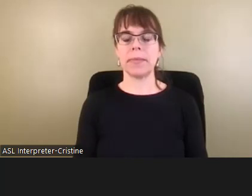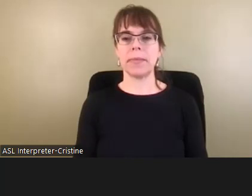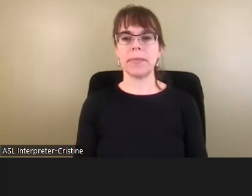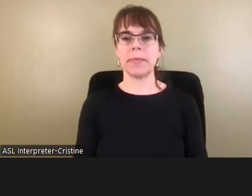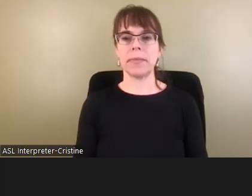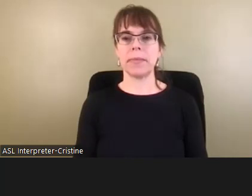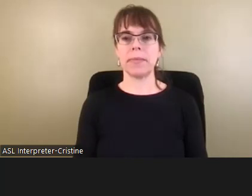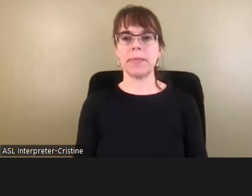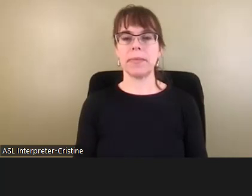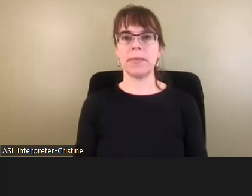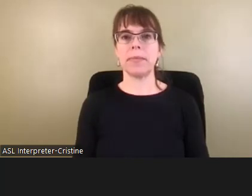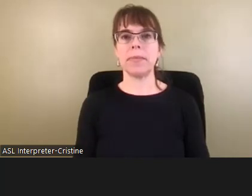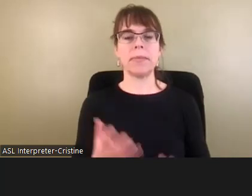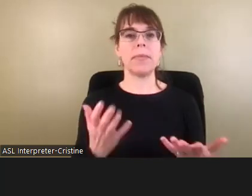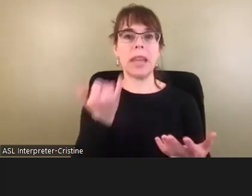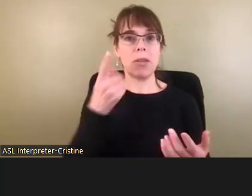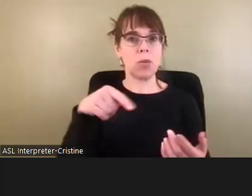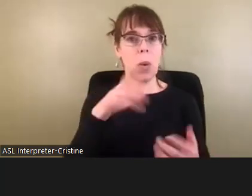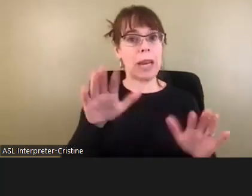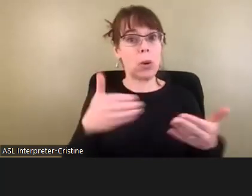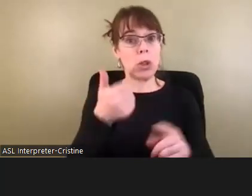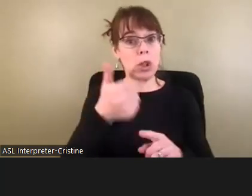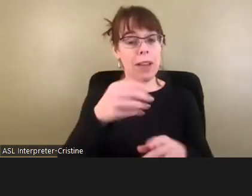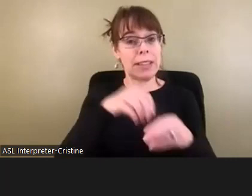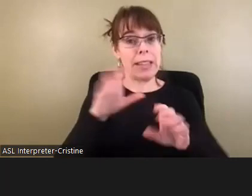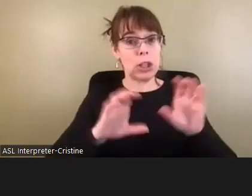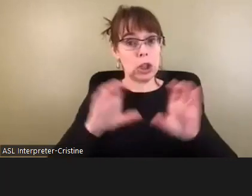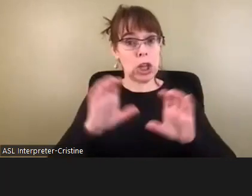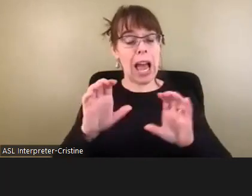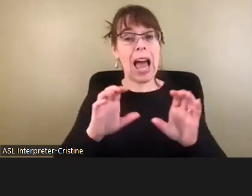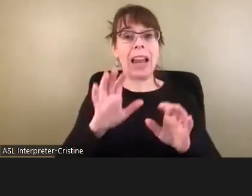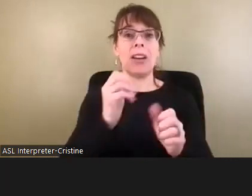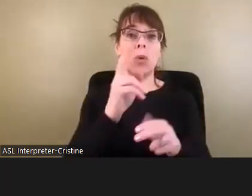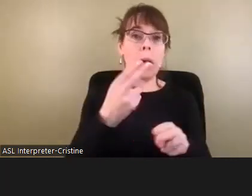If you all would like to introduce yourself in the chat you're with your name pronouns,